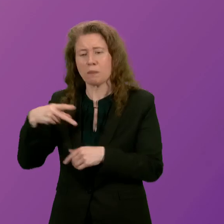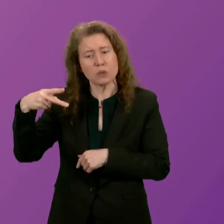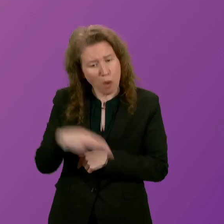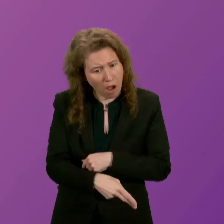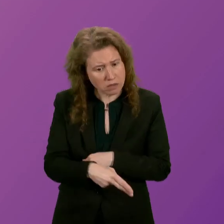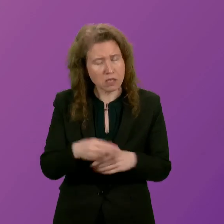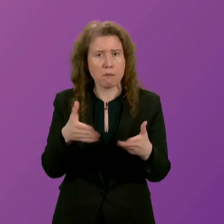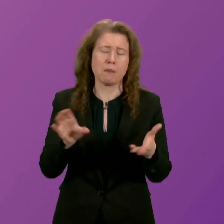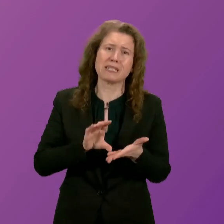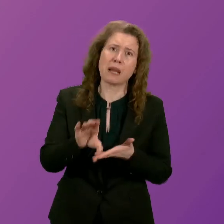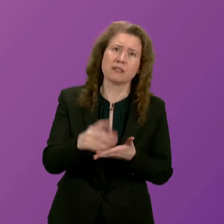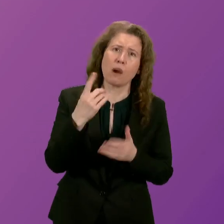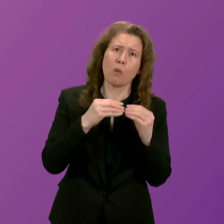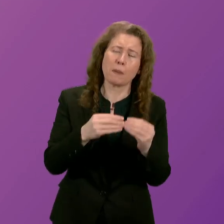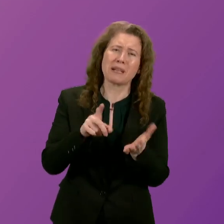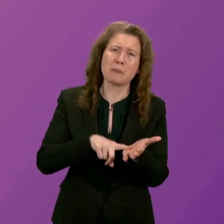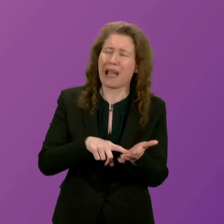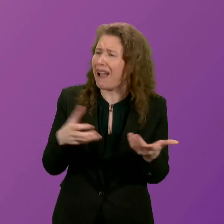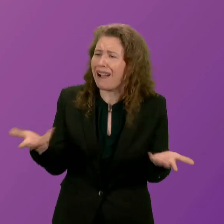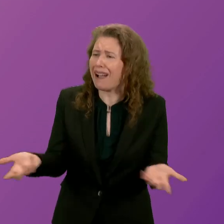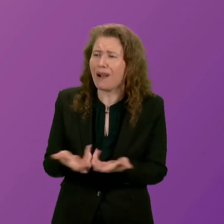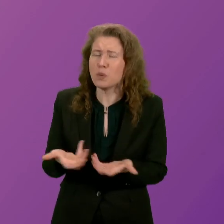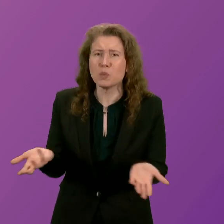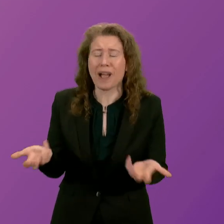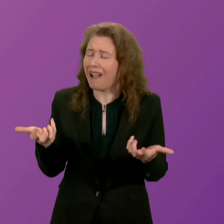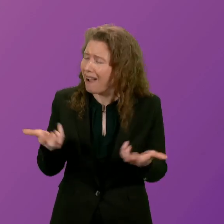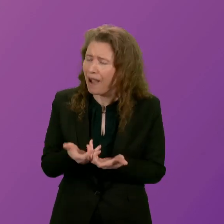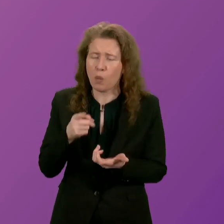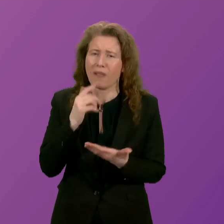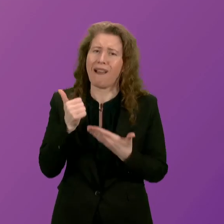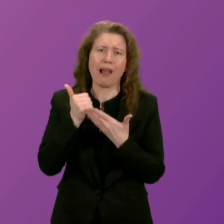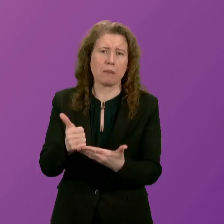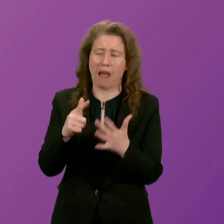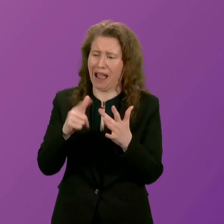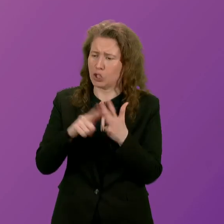expenditure by £1 billion. How will that help IJBs around the country?